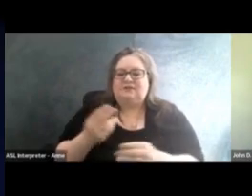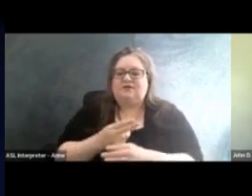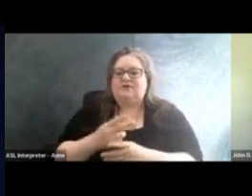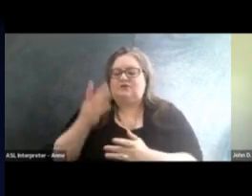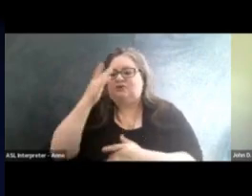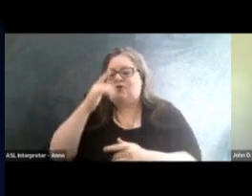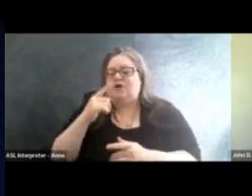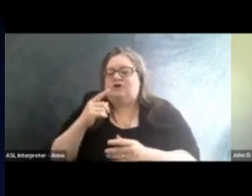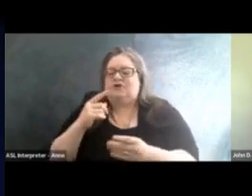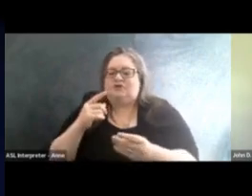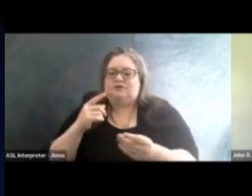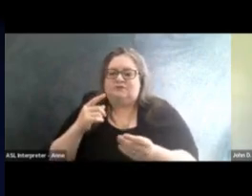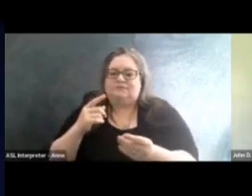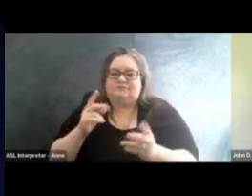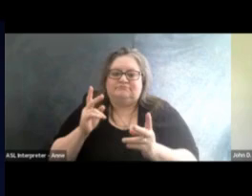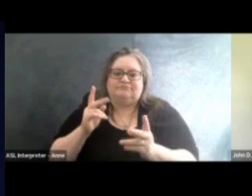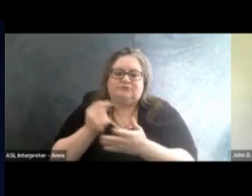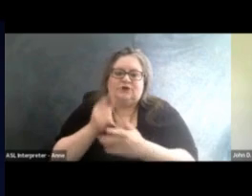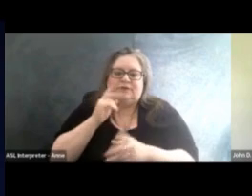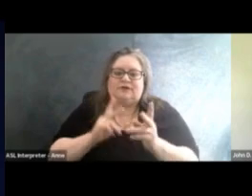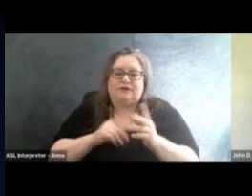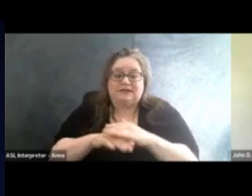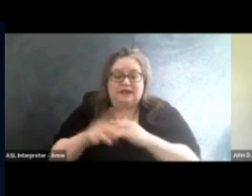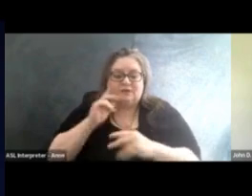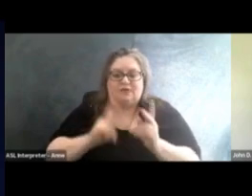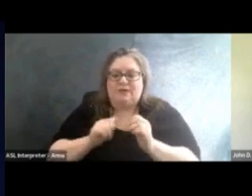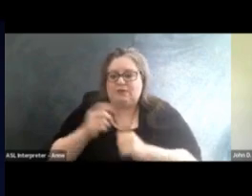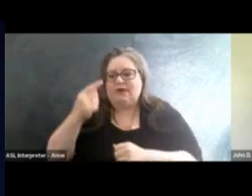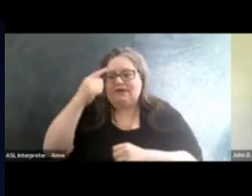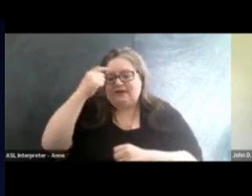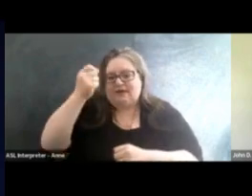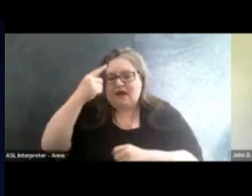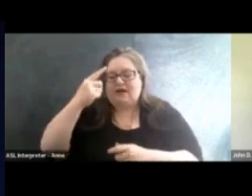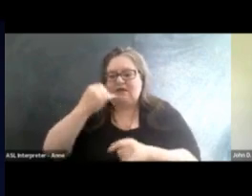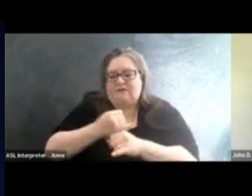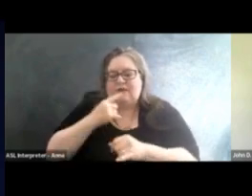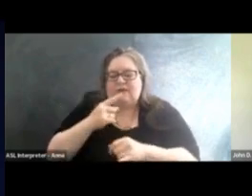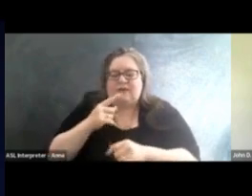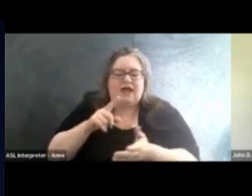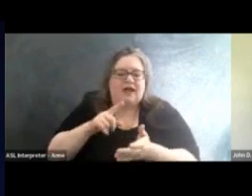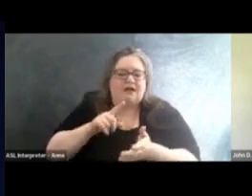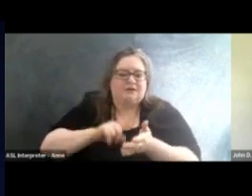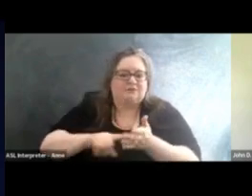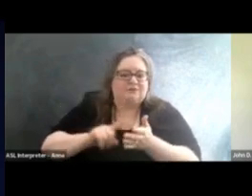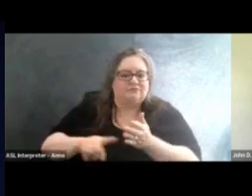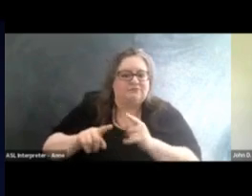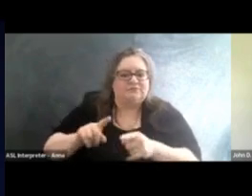people with cognitive impairment, and particularly being able to detect those with the more subtle cognitive